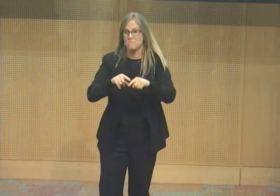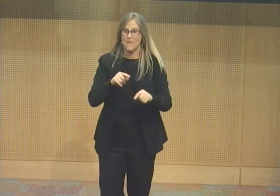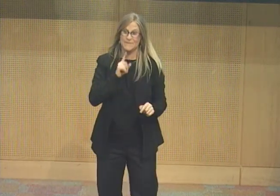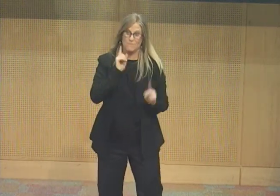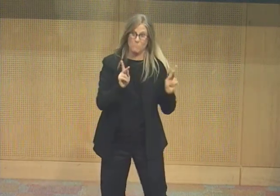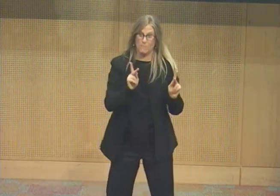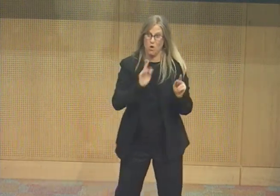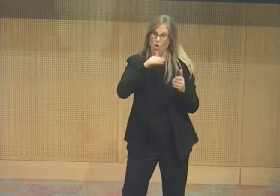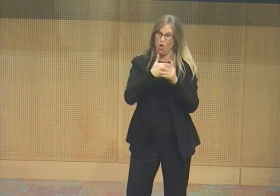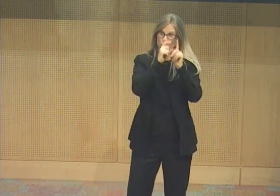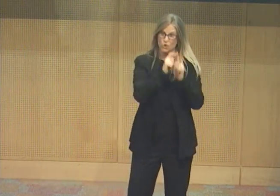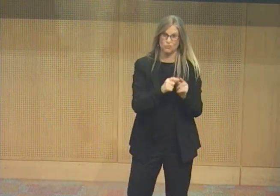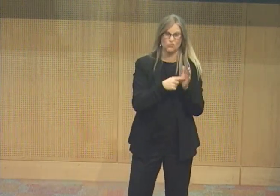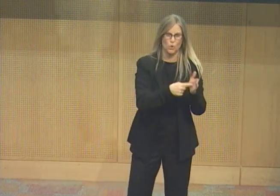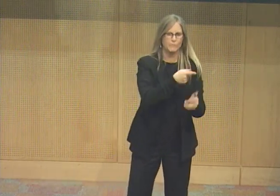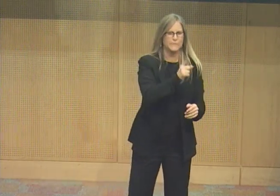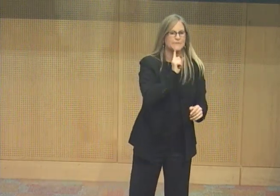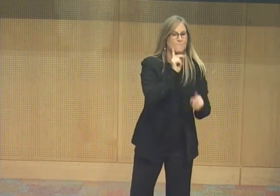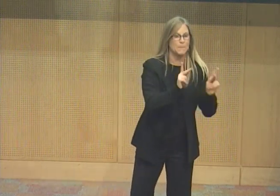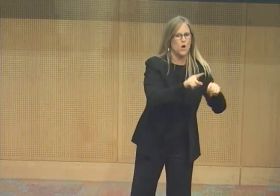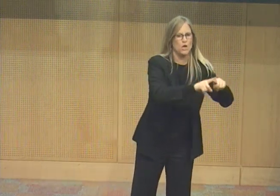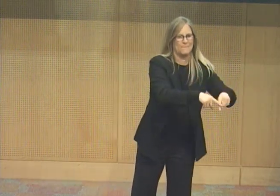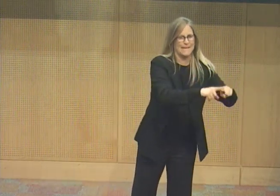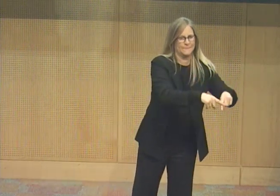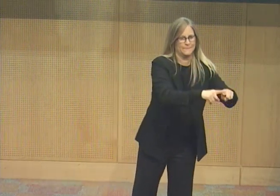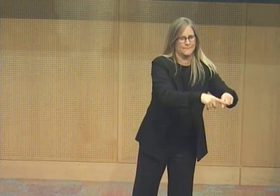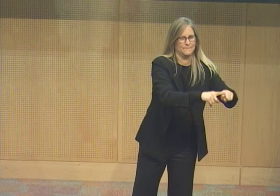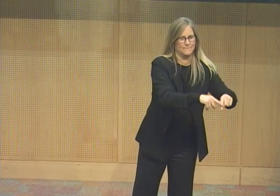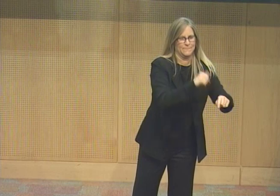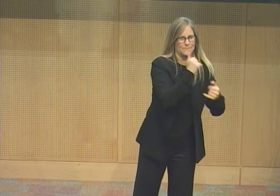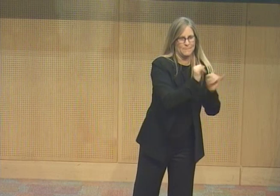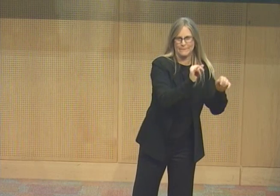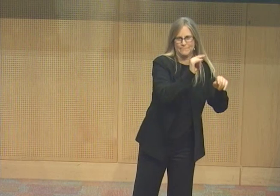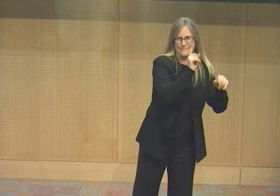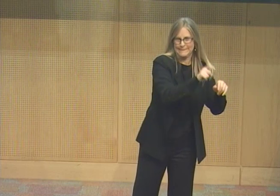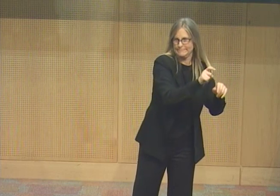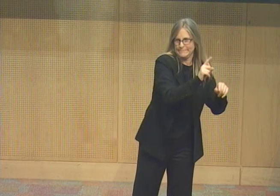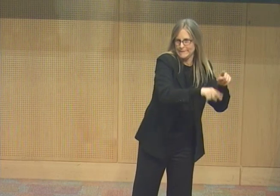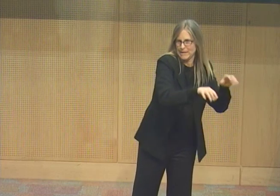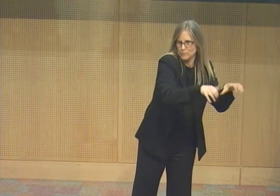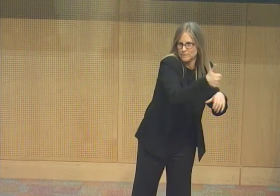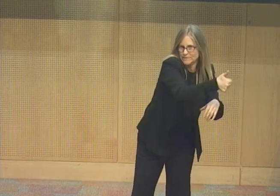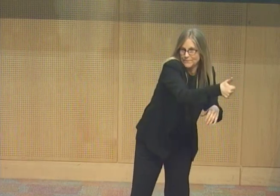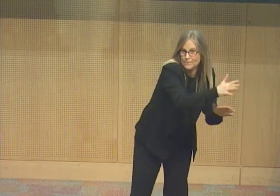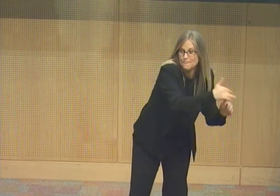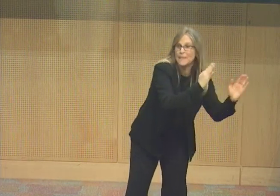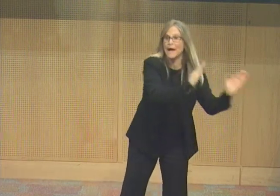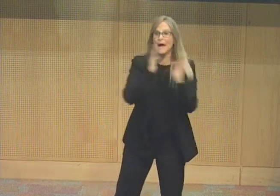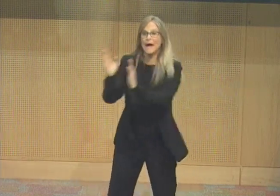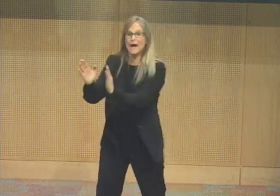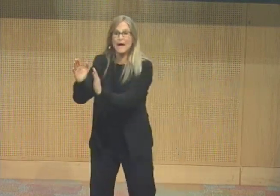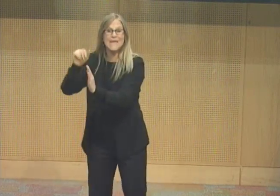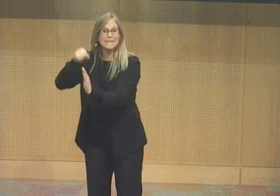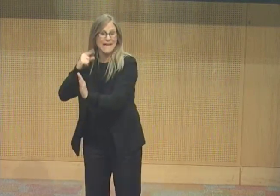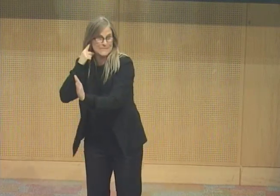a number of naturally forming categories and patterns. The next one down is dependency,